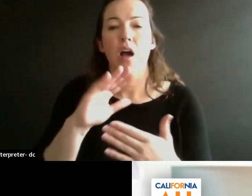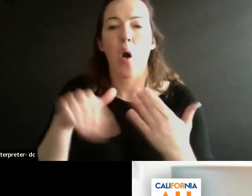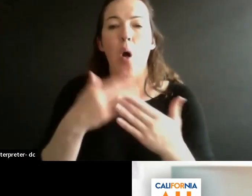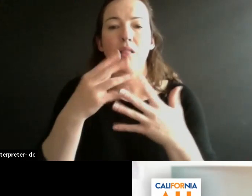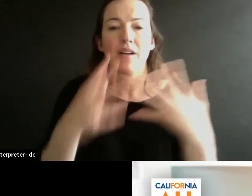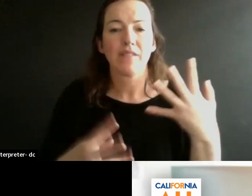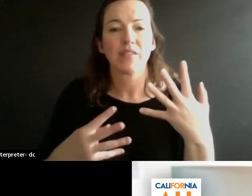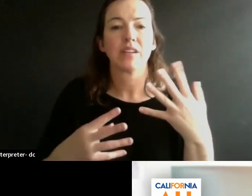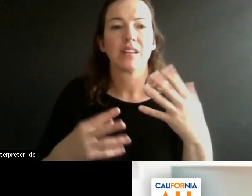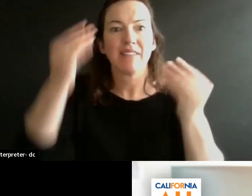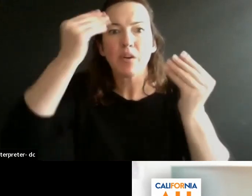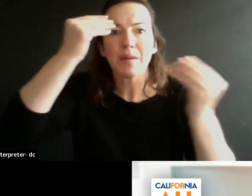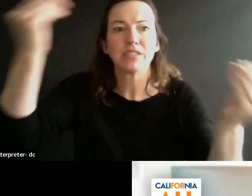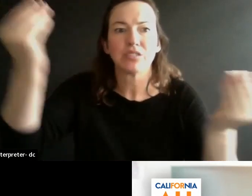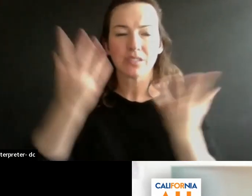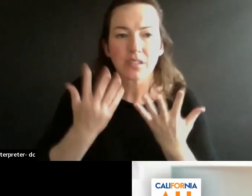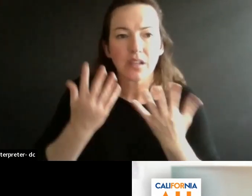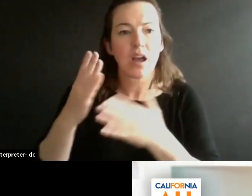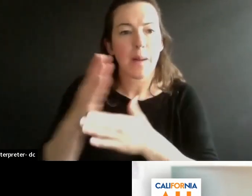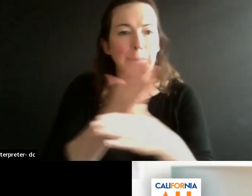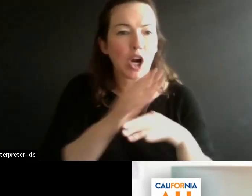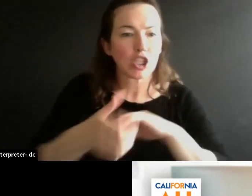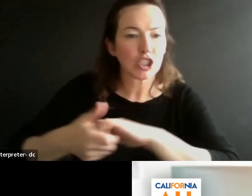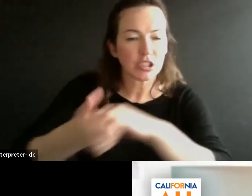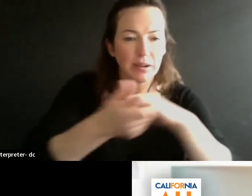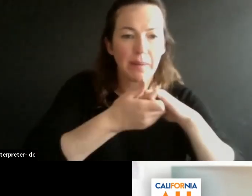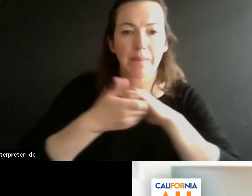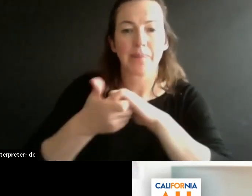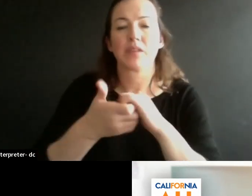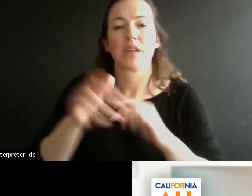rich impression, sharing and partnership of people coming together to identify how at